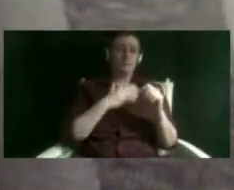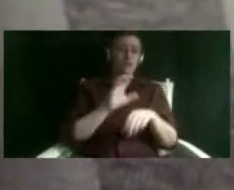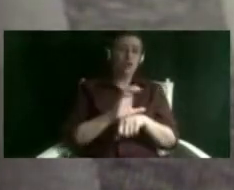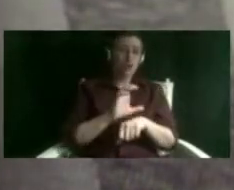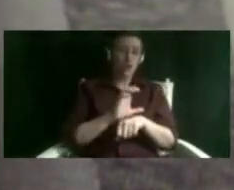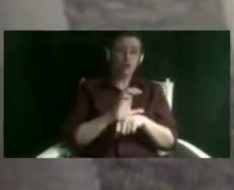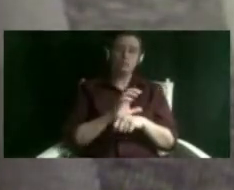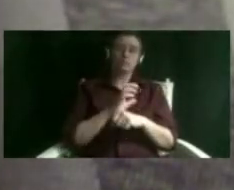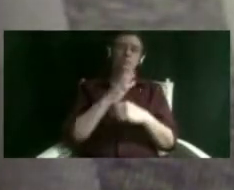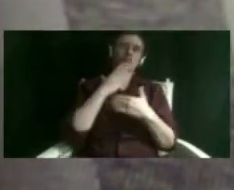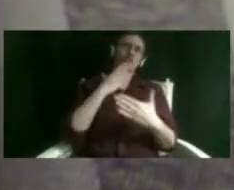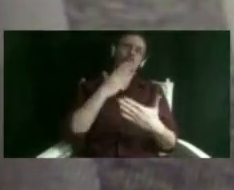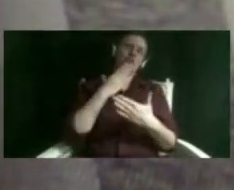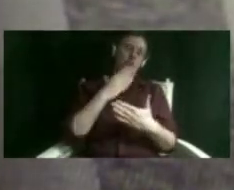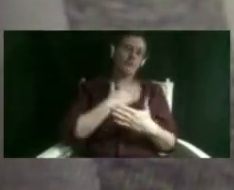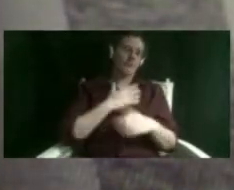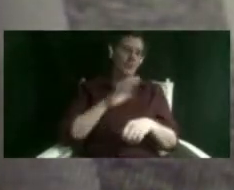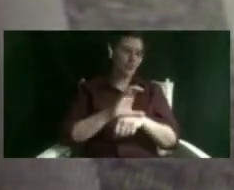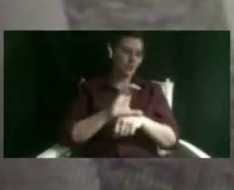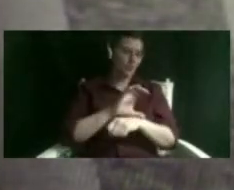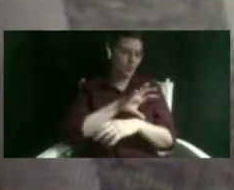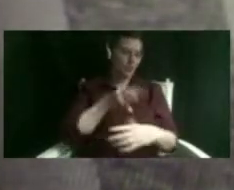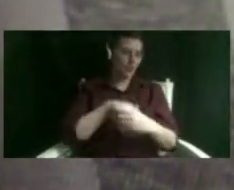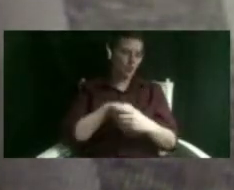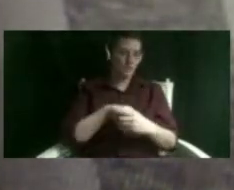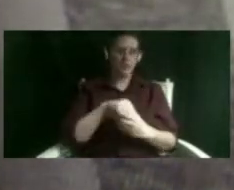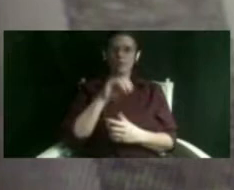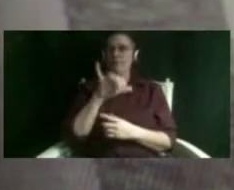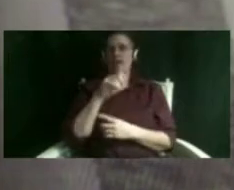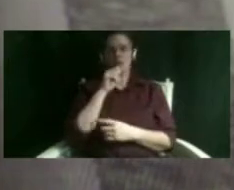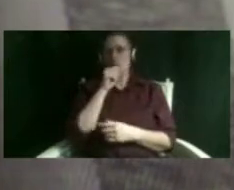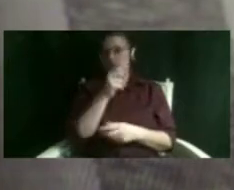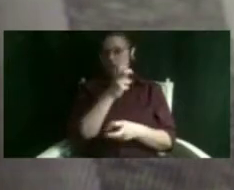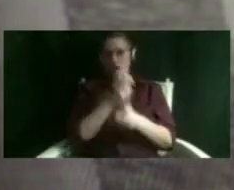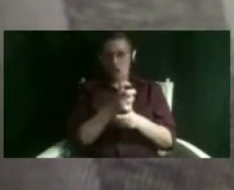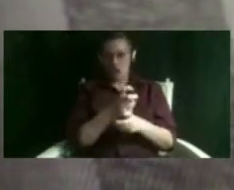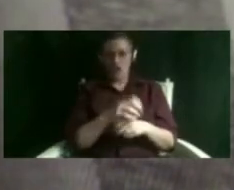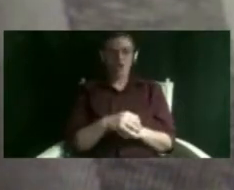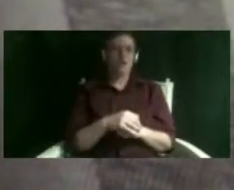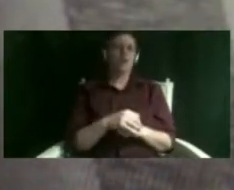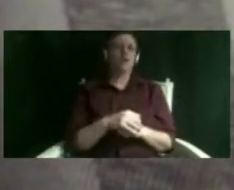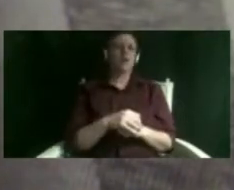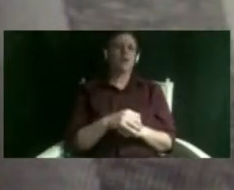so that was not hard for me once i wasn't in that first environment definitely in accounting school